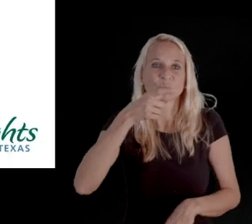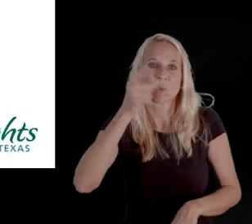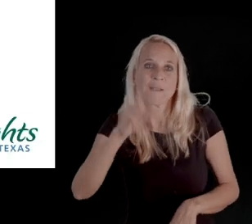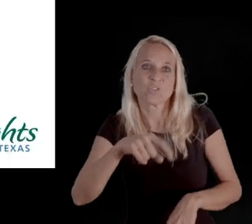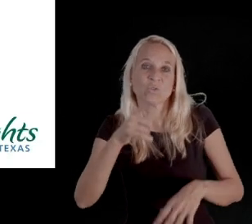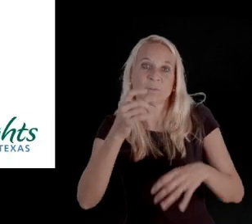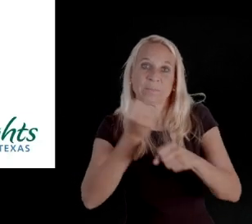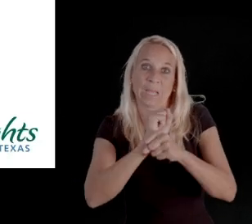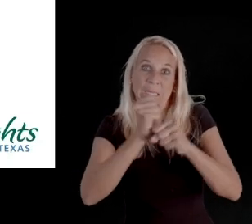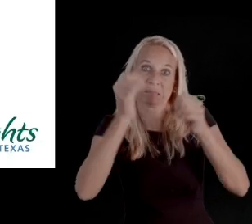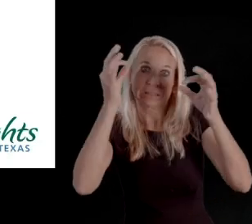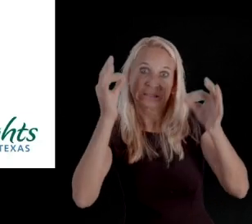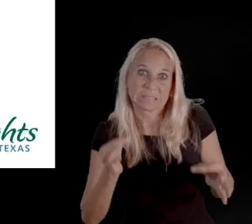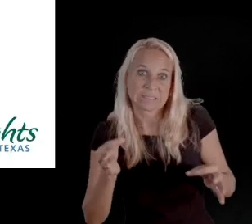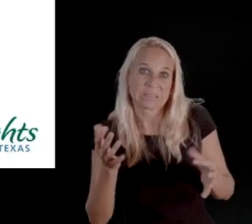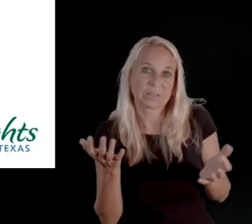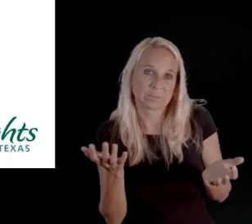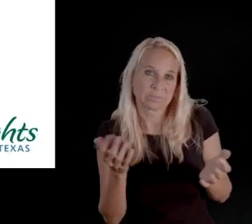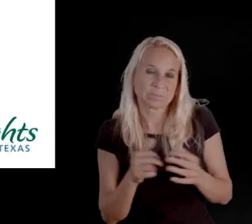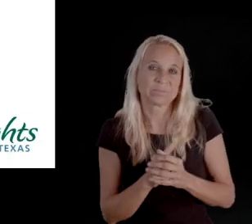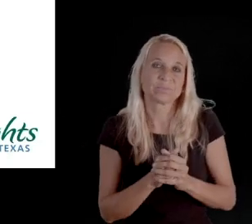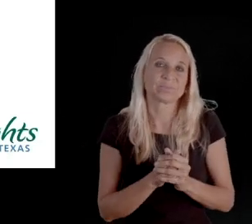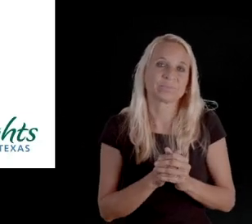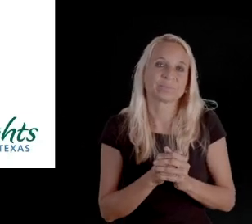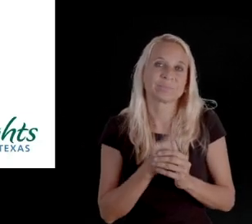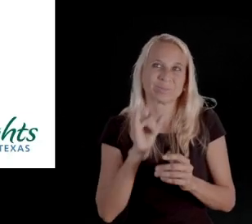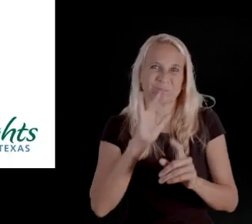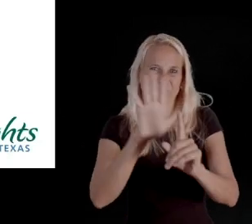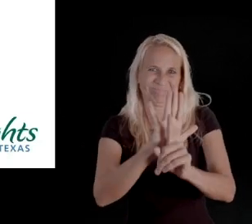Please don't allow them to do a decision that's detrimental to your case.